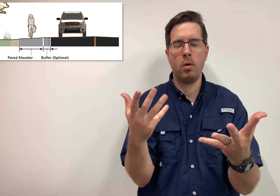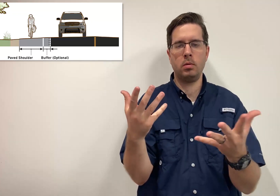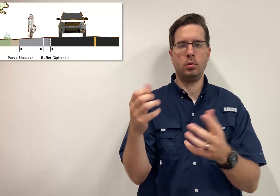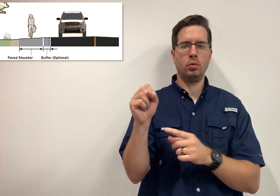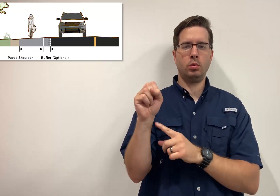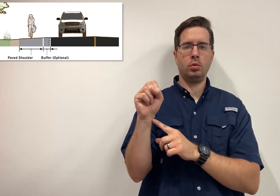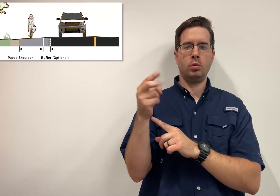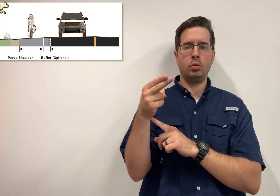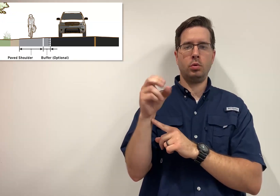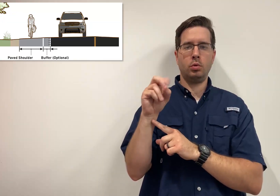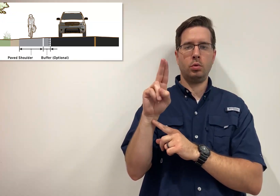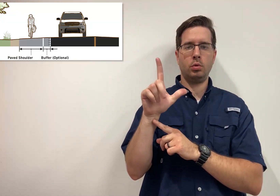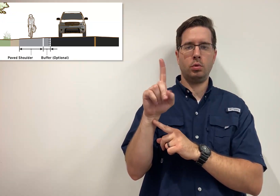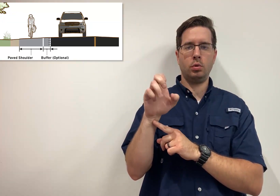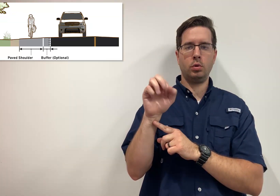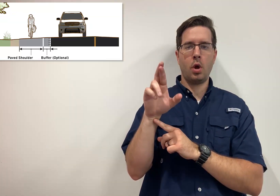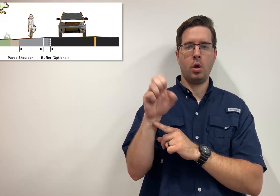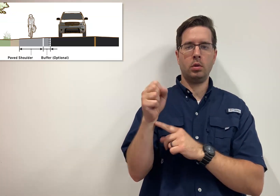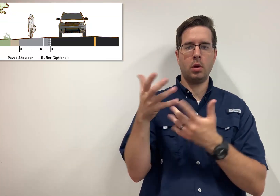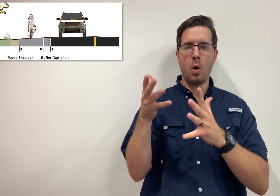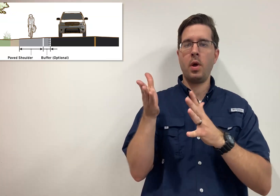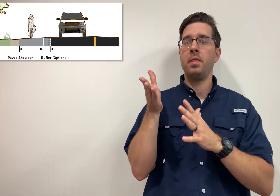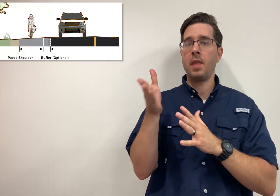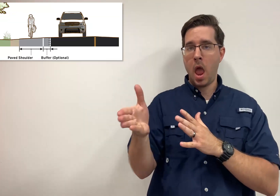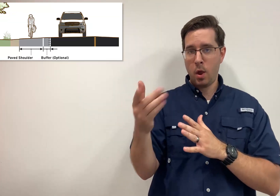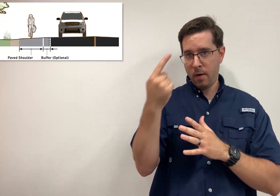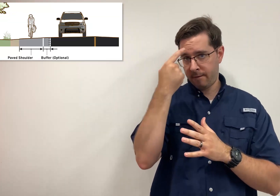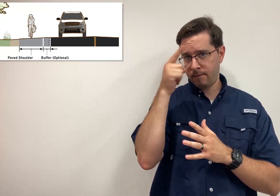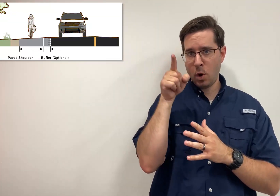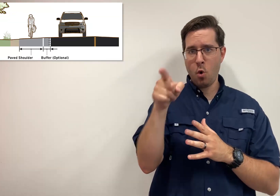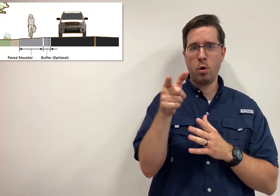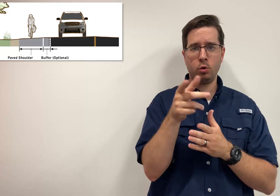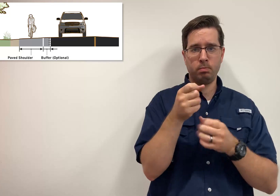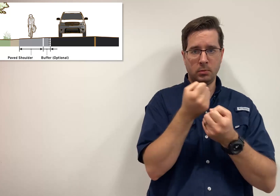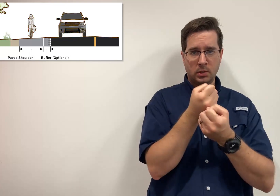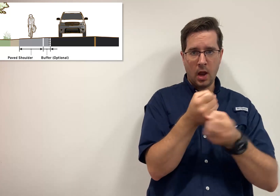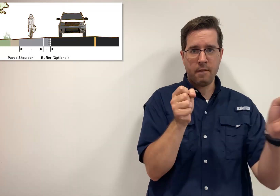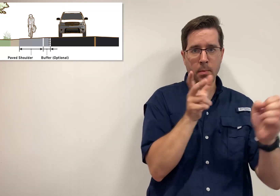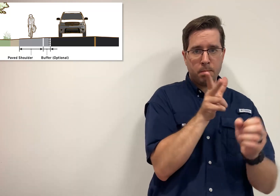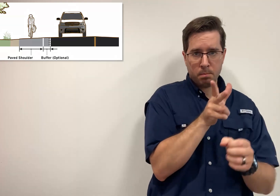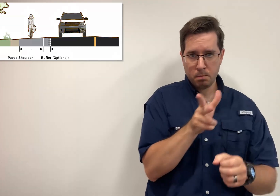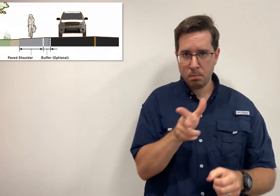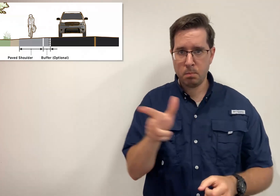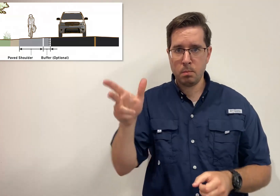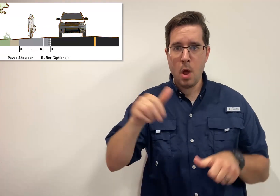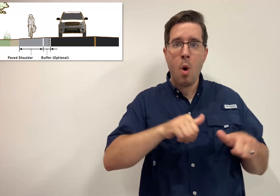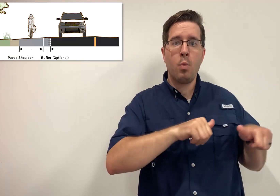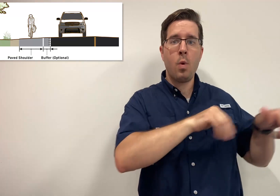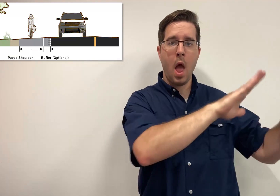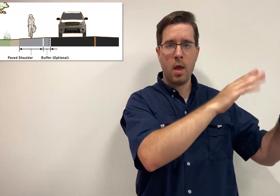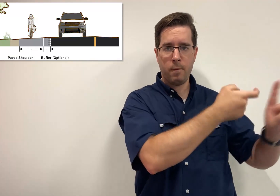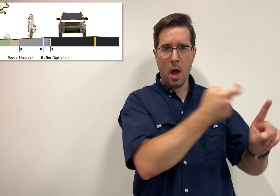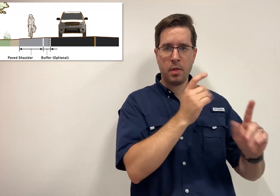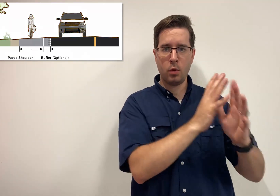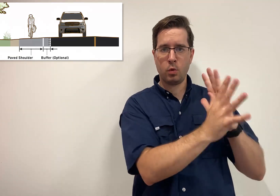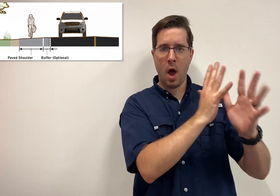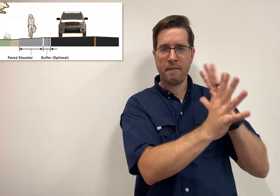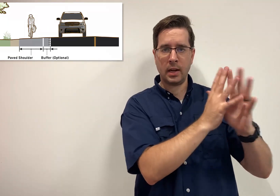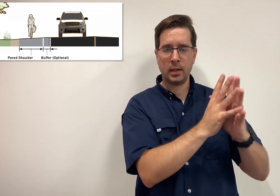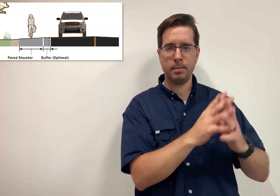shoulders are there for you to safely pull over for any reasons away from the traffic.